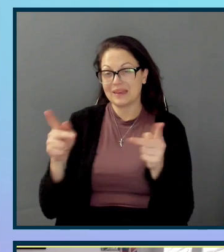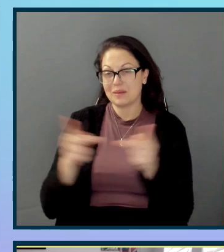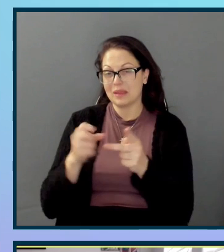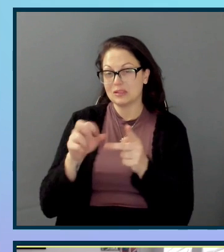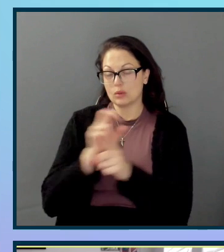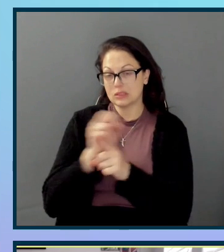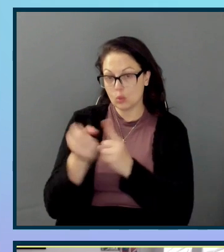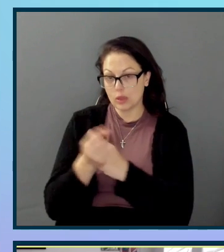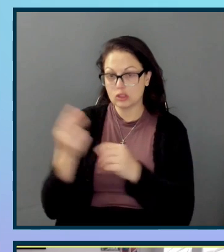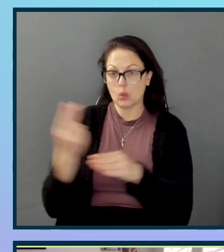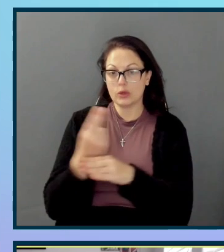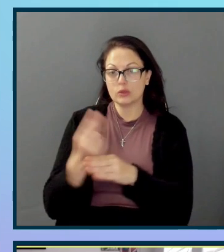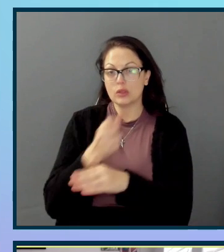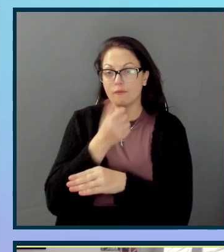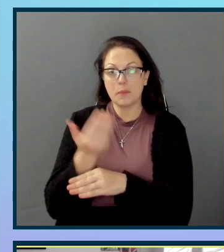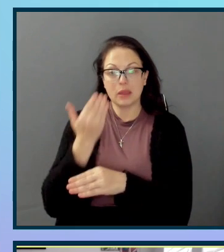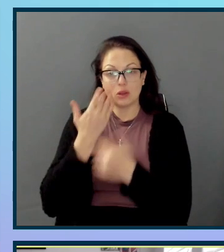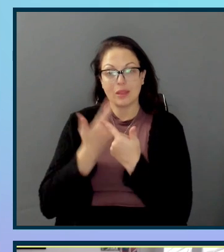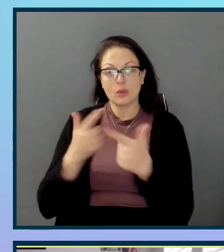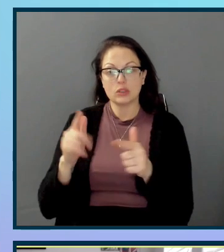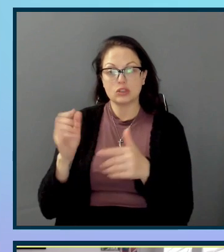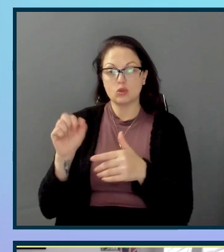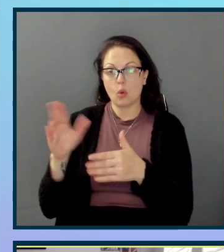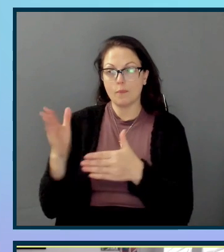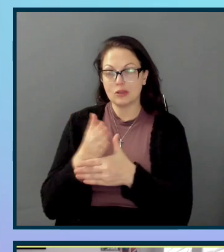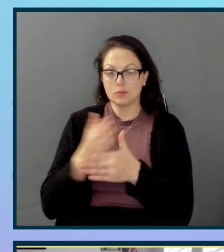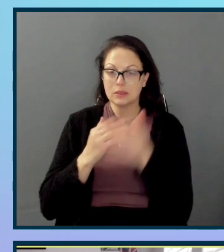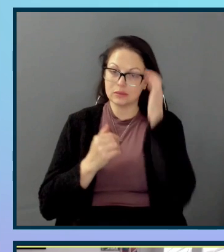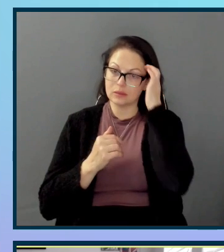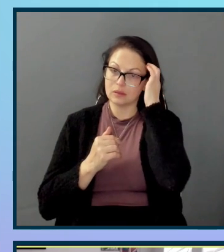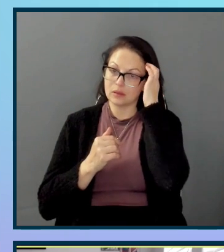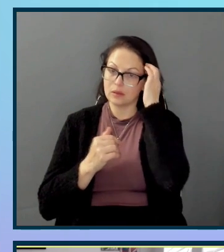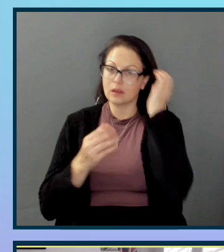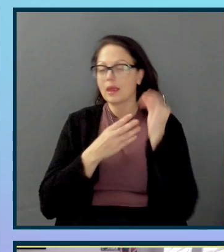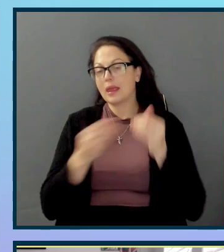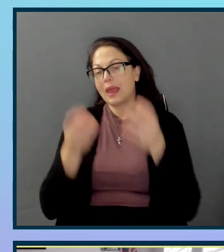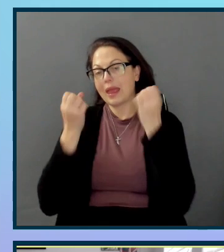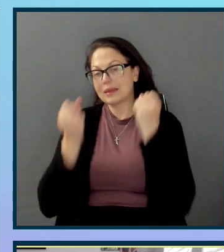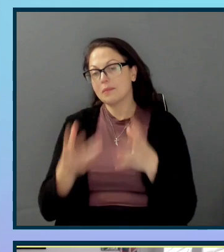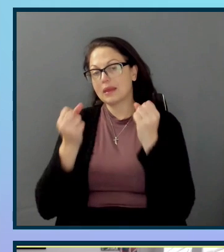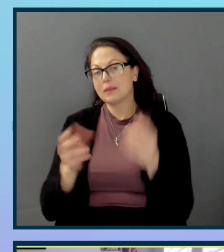where you're using unfamiliar languages or measurements, and many, many more. I'm sure, at this moment,